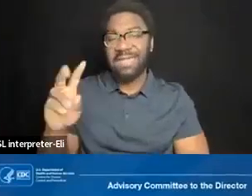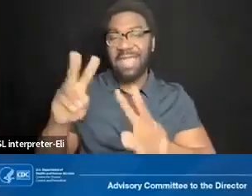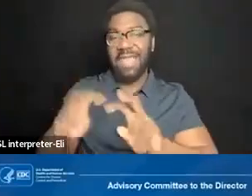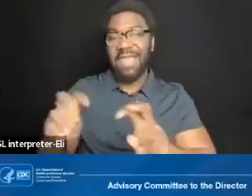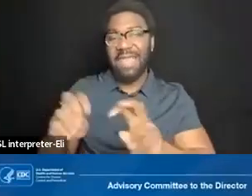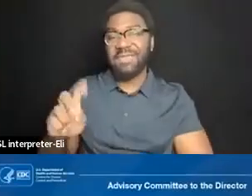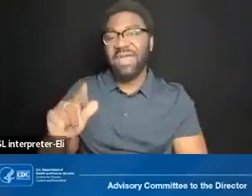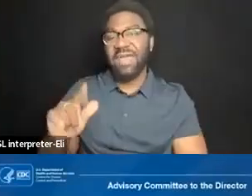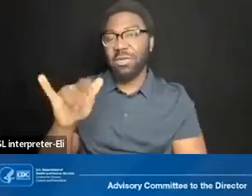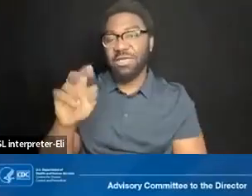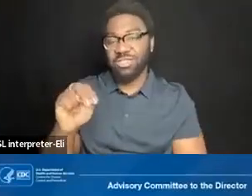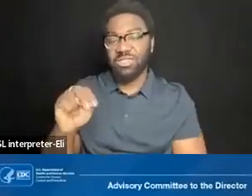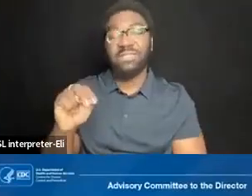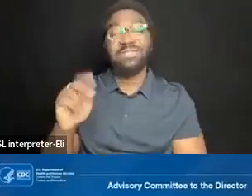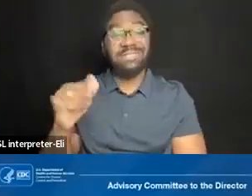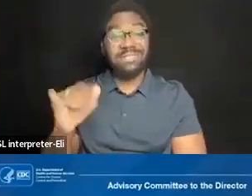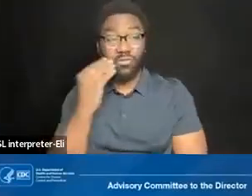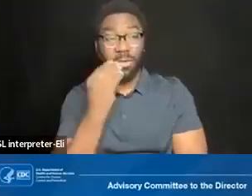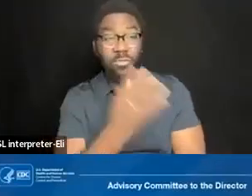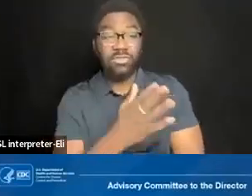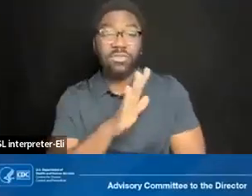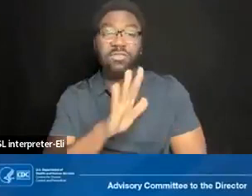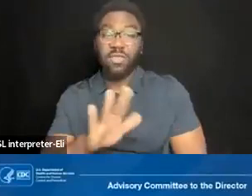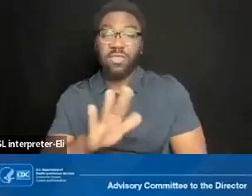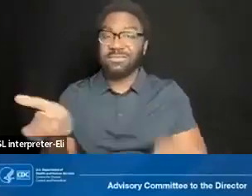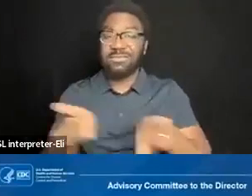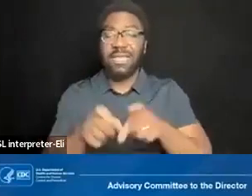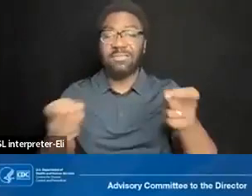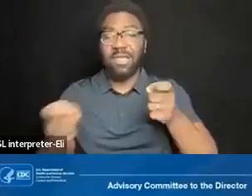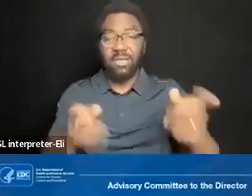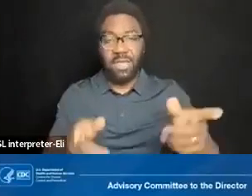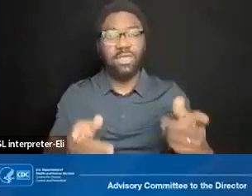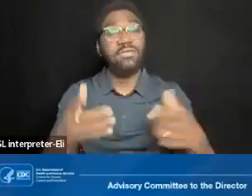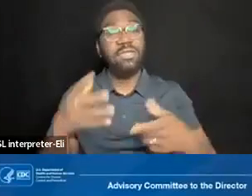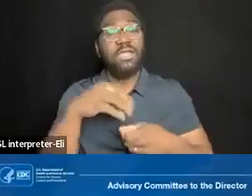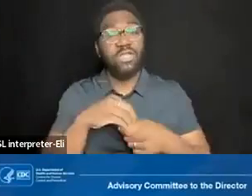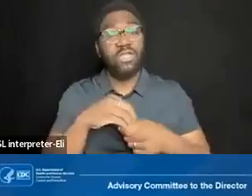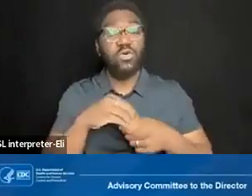and that office will now include regulatory affairs. And the center for preparedness